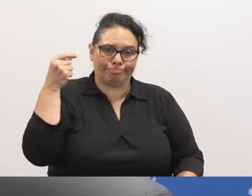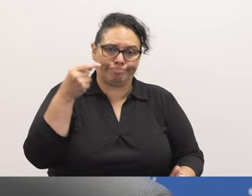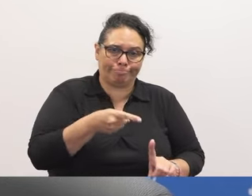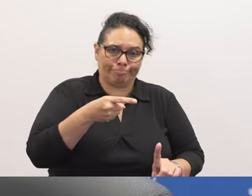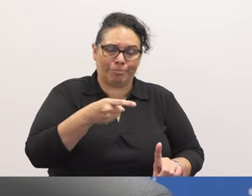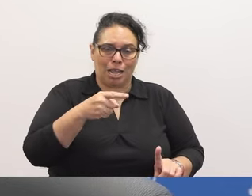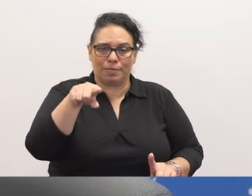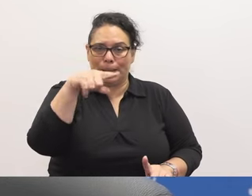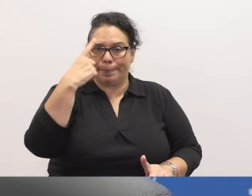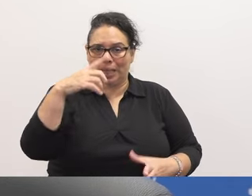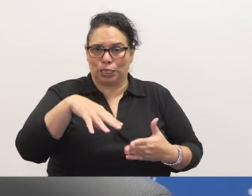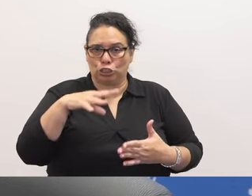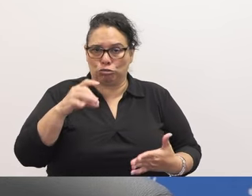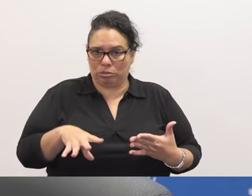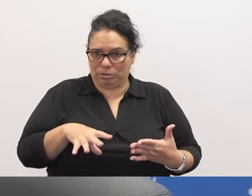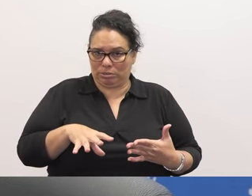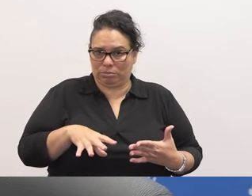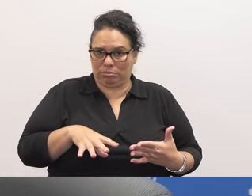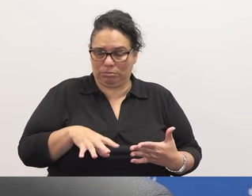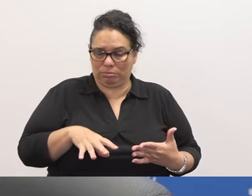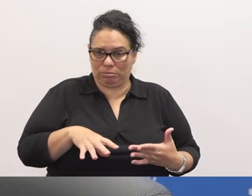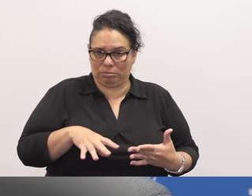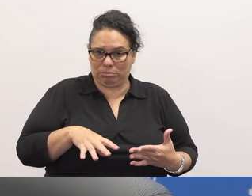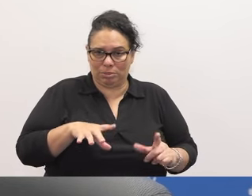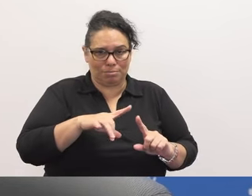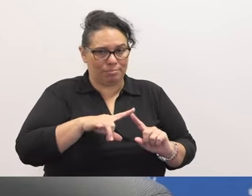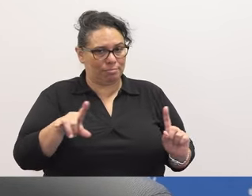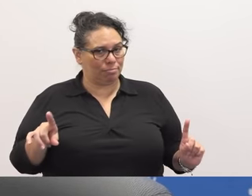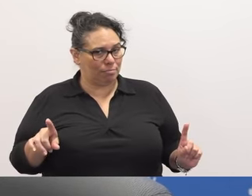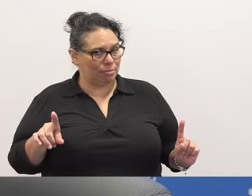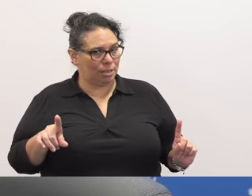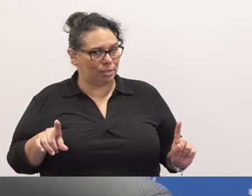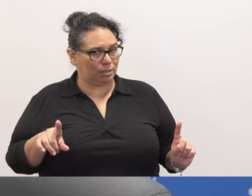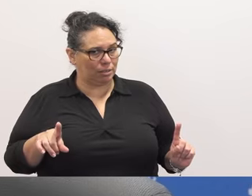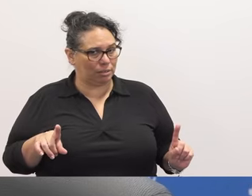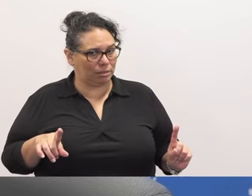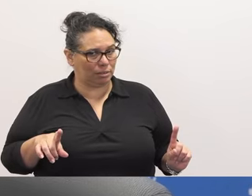but all is at 86 or 87 or 88,